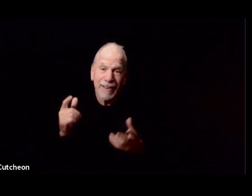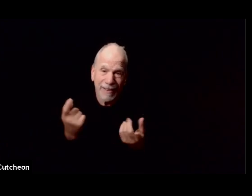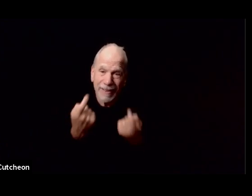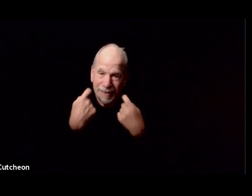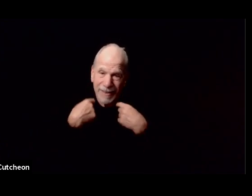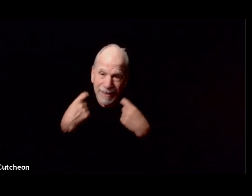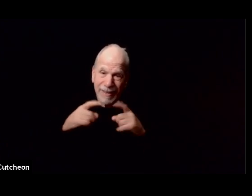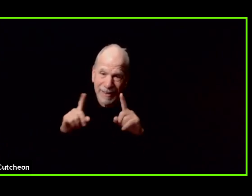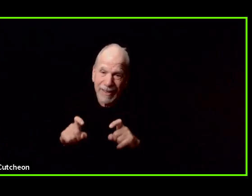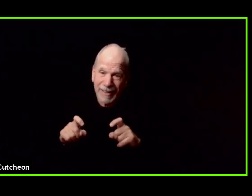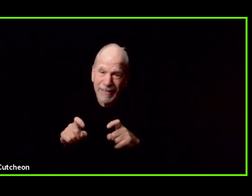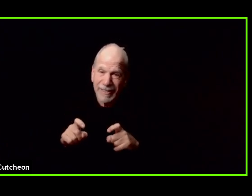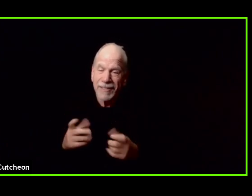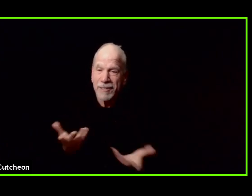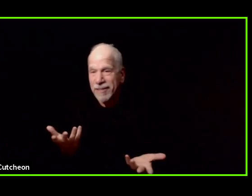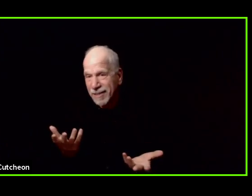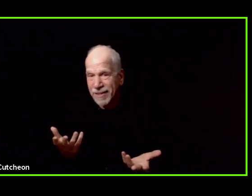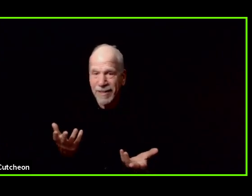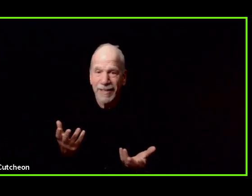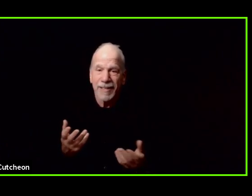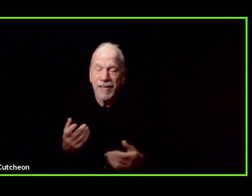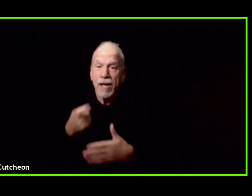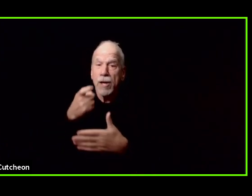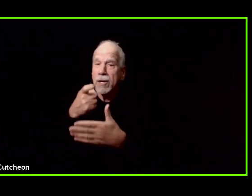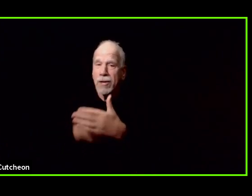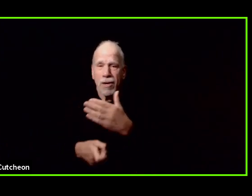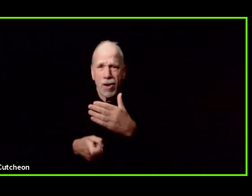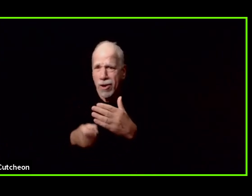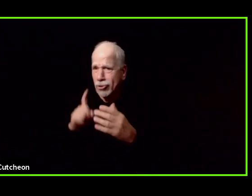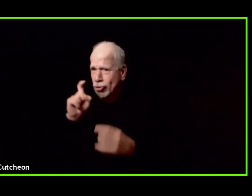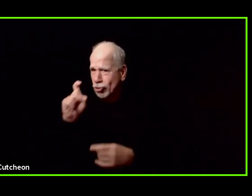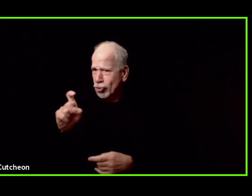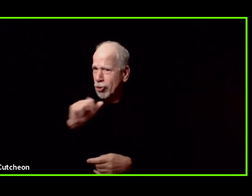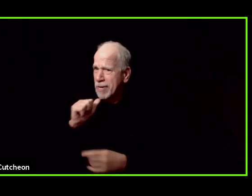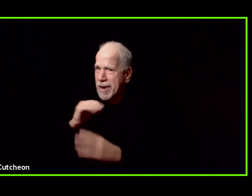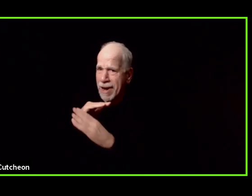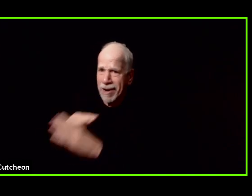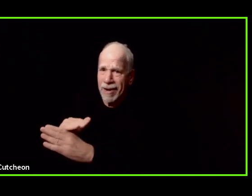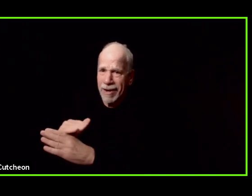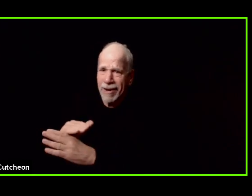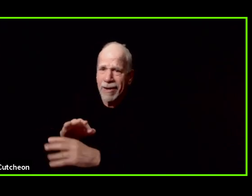Thank you.